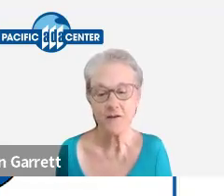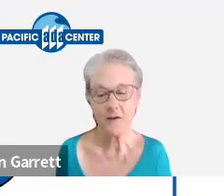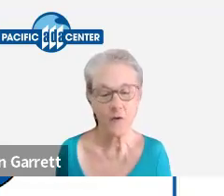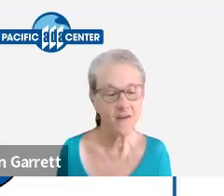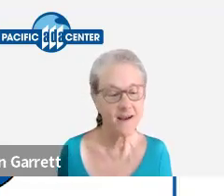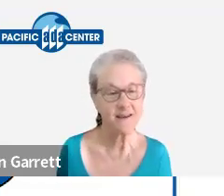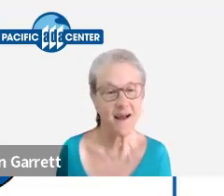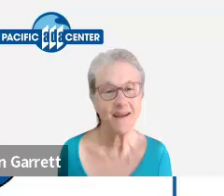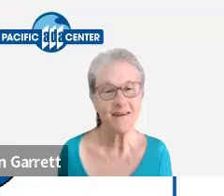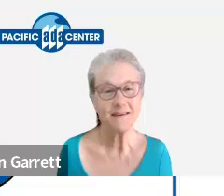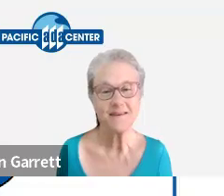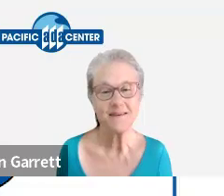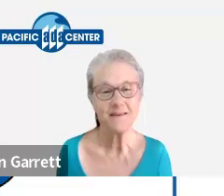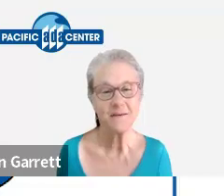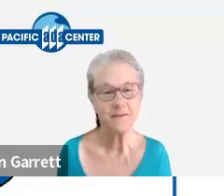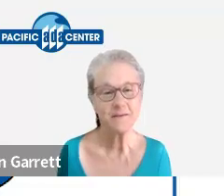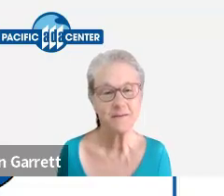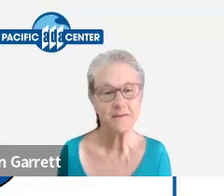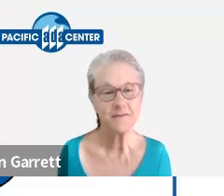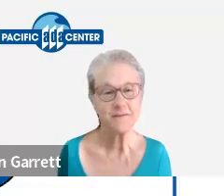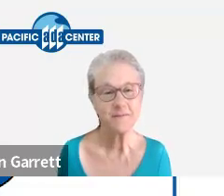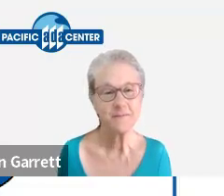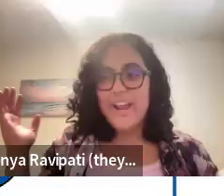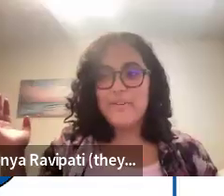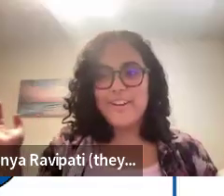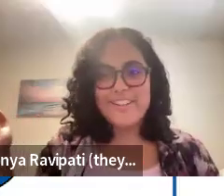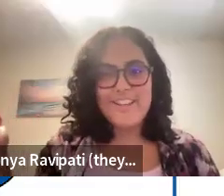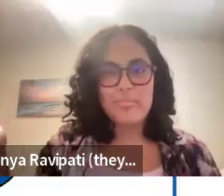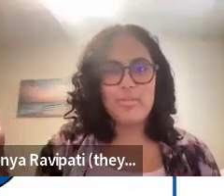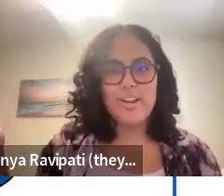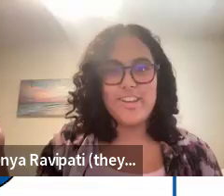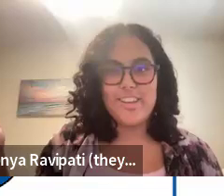And we can go to the next slide. SONYA RAVIPATI: Today we're here to celebrate